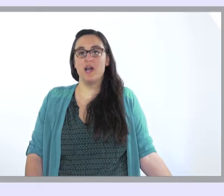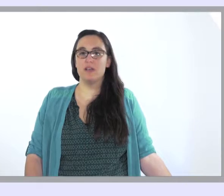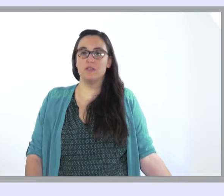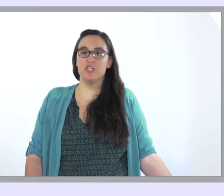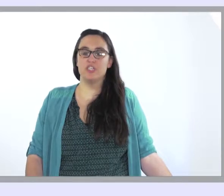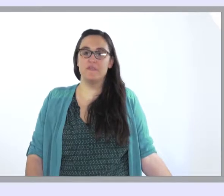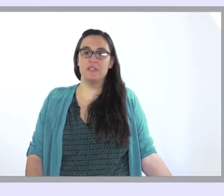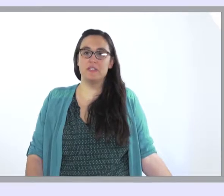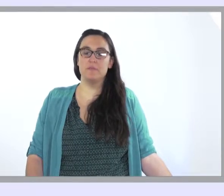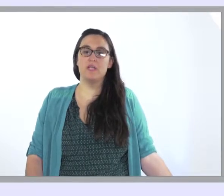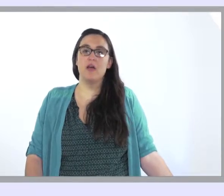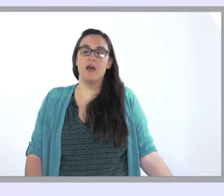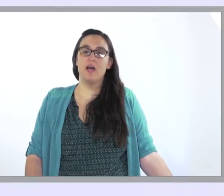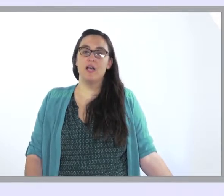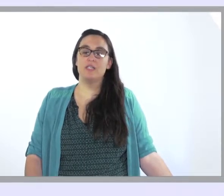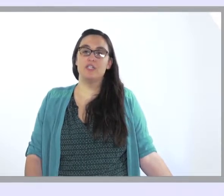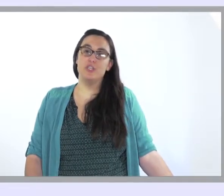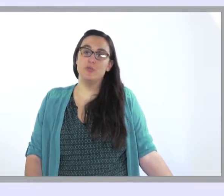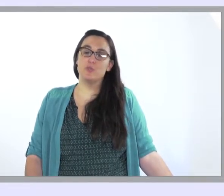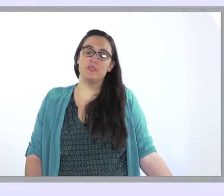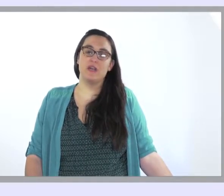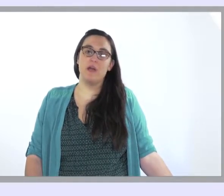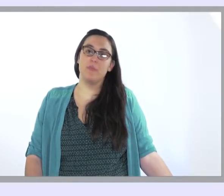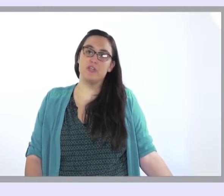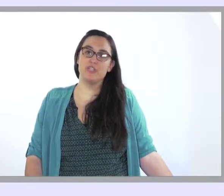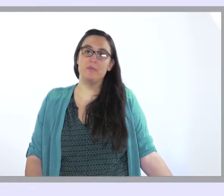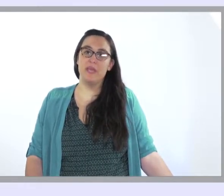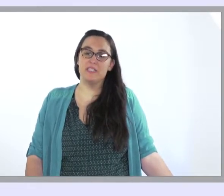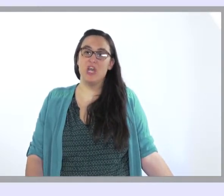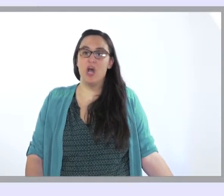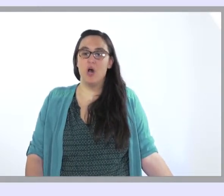such as alternative systems that use or are partially based